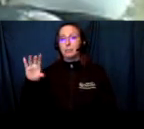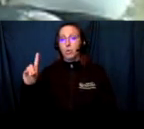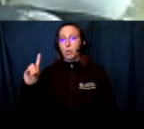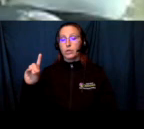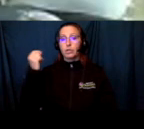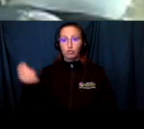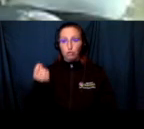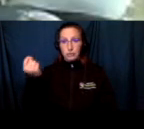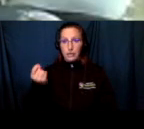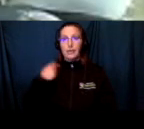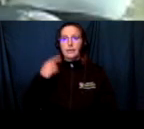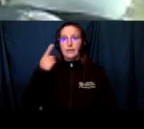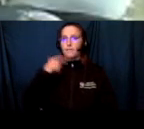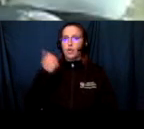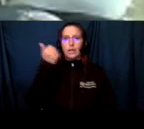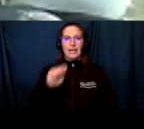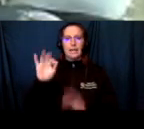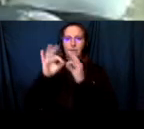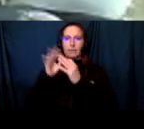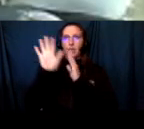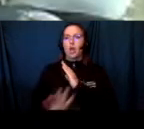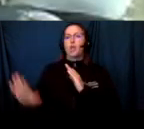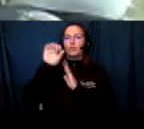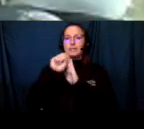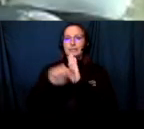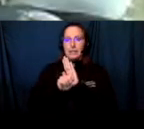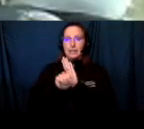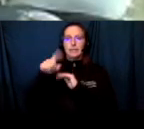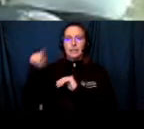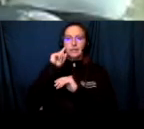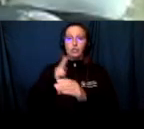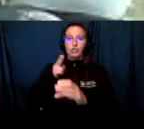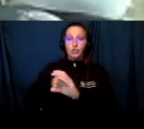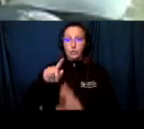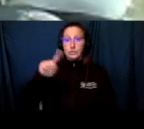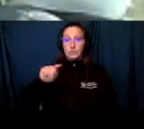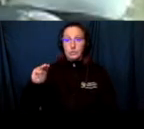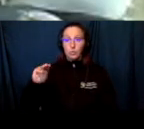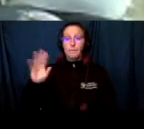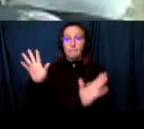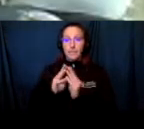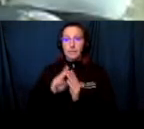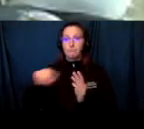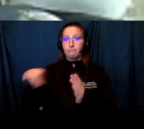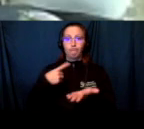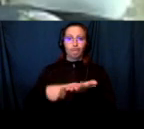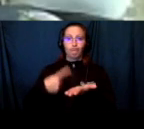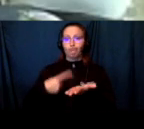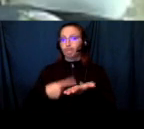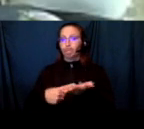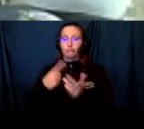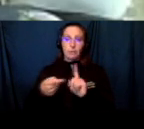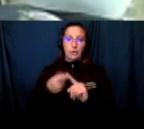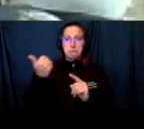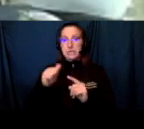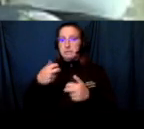families across the state to get on a Zoom meeting and talk about relevant concerns or issues and